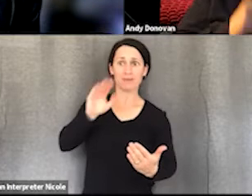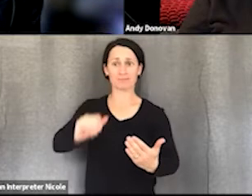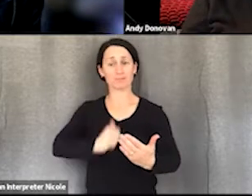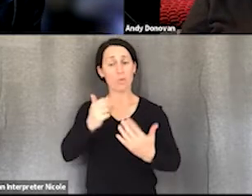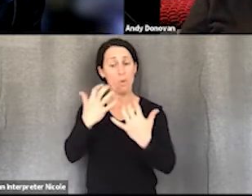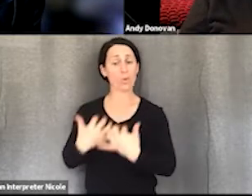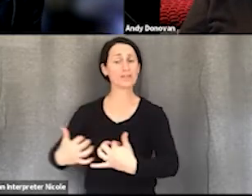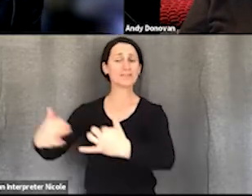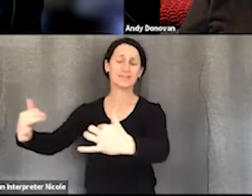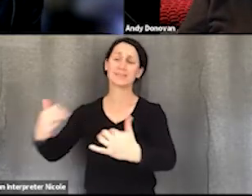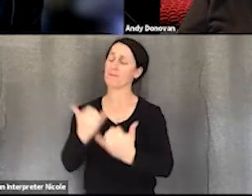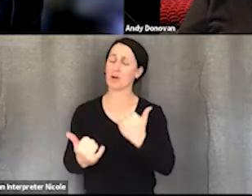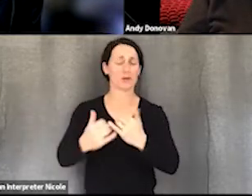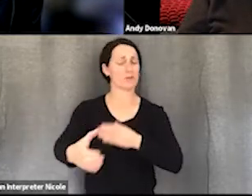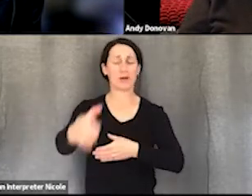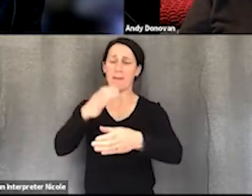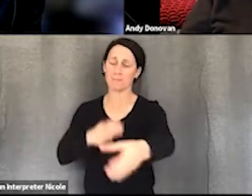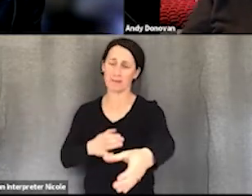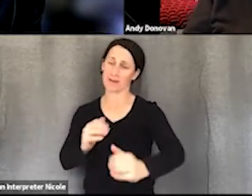Right now, they are just as devastated as we are about